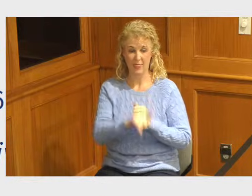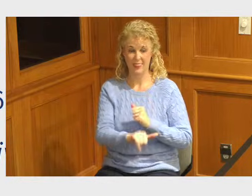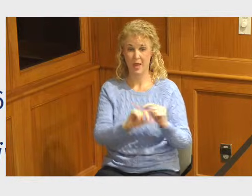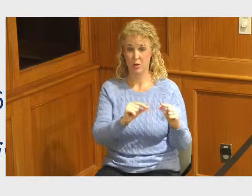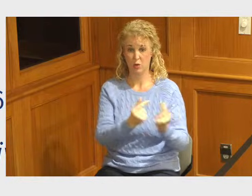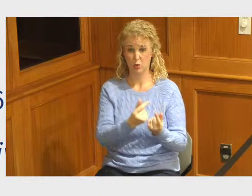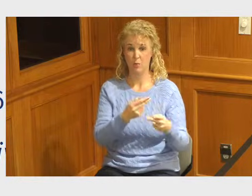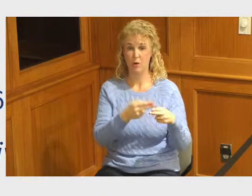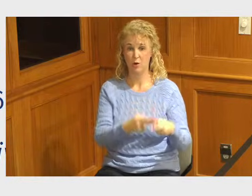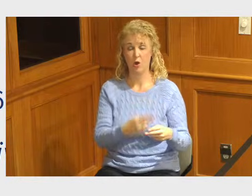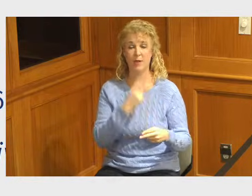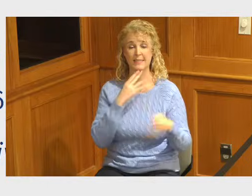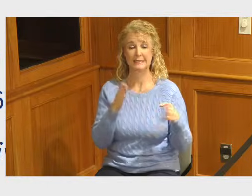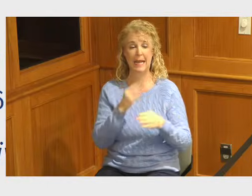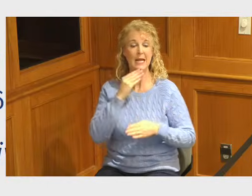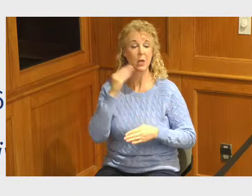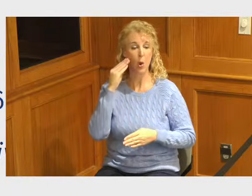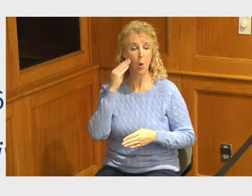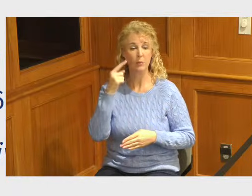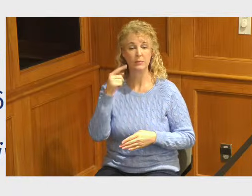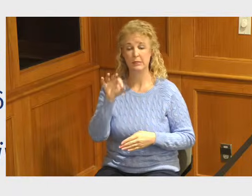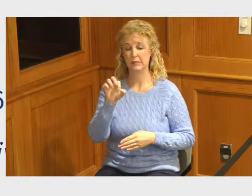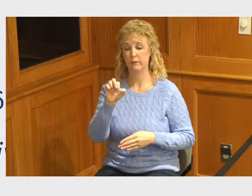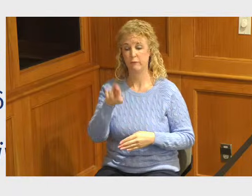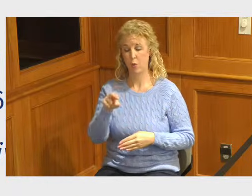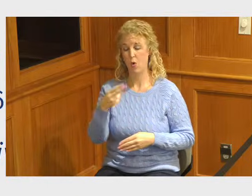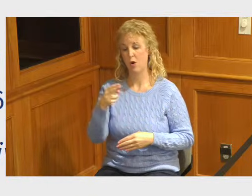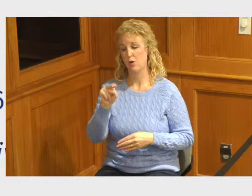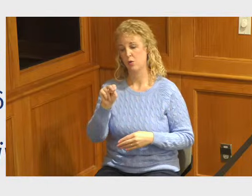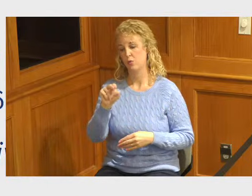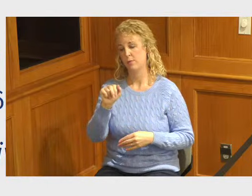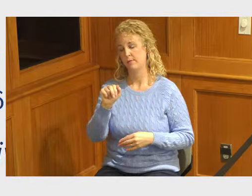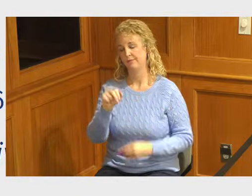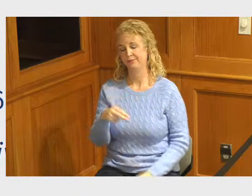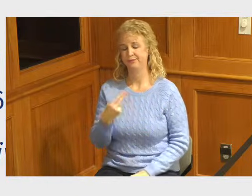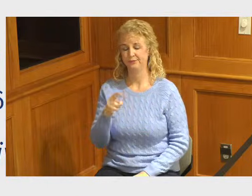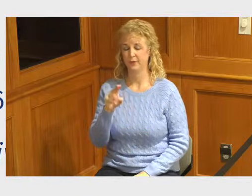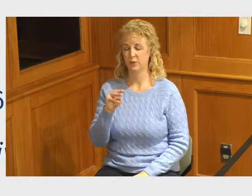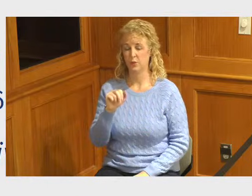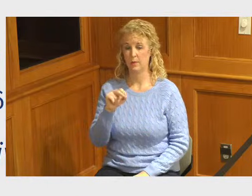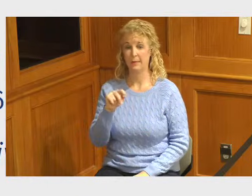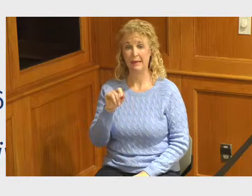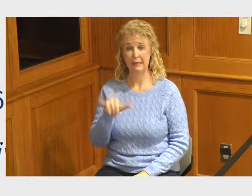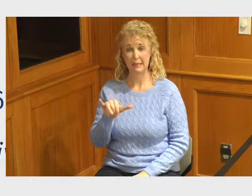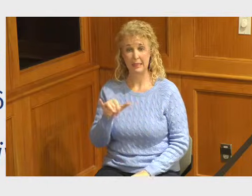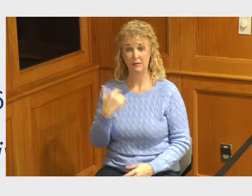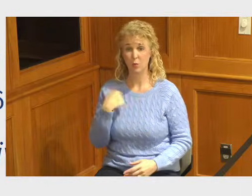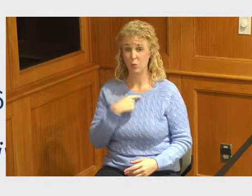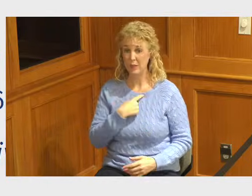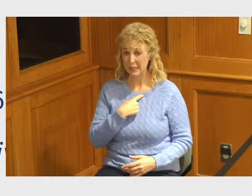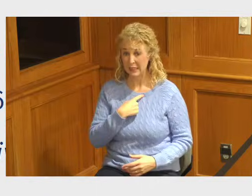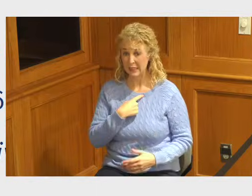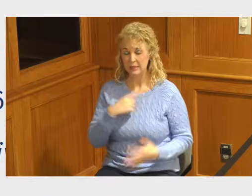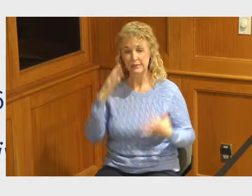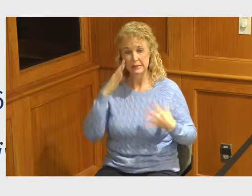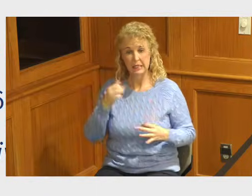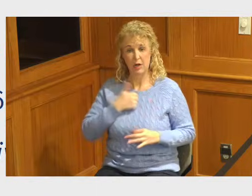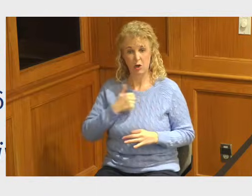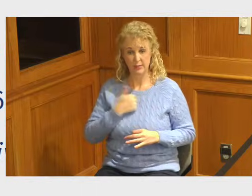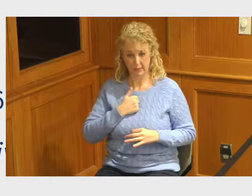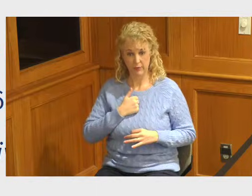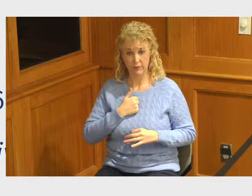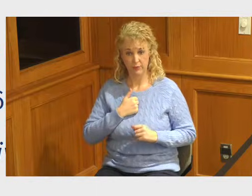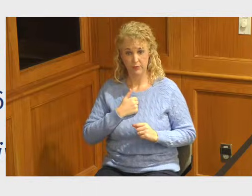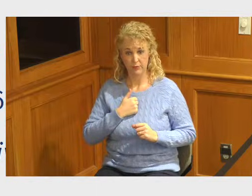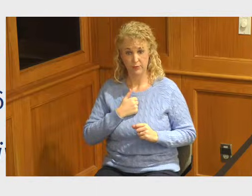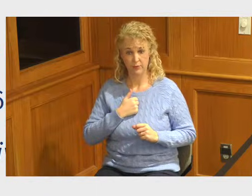to the point where this can we can be confident. we're saying we're going to target in the month of